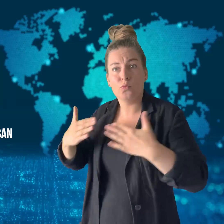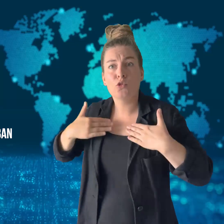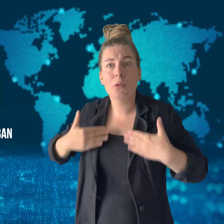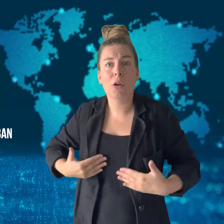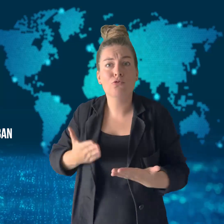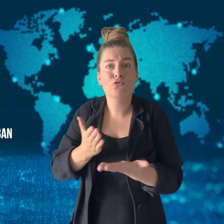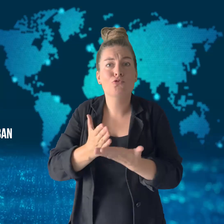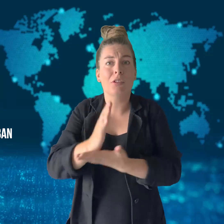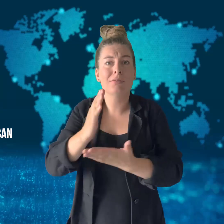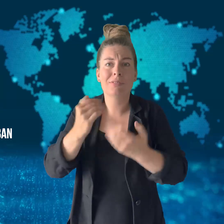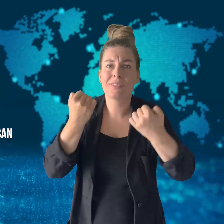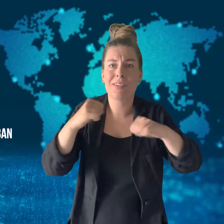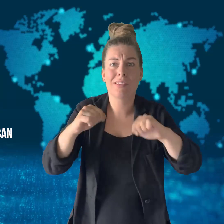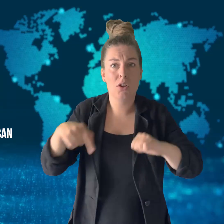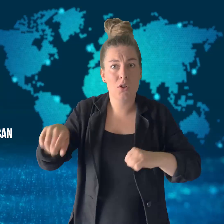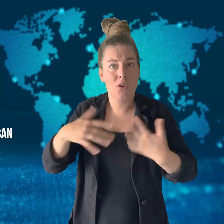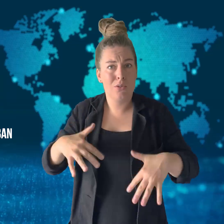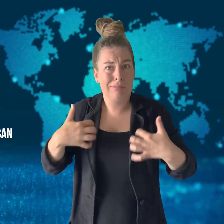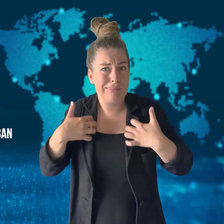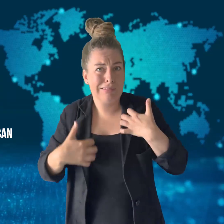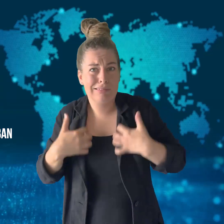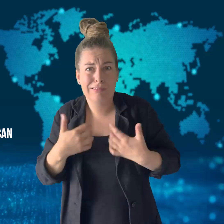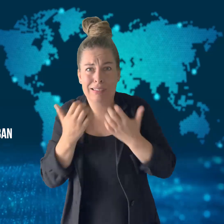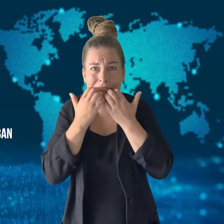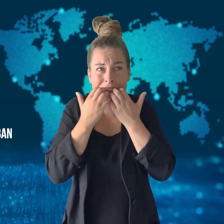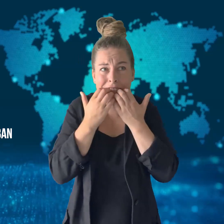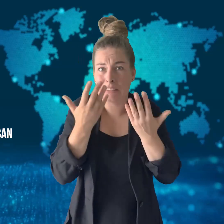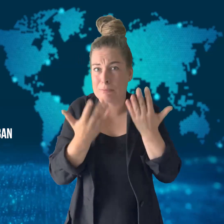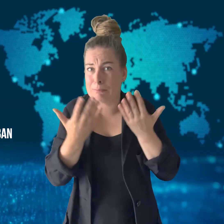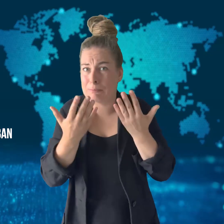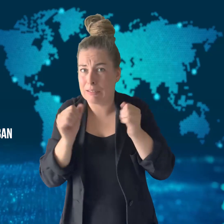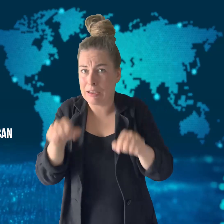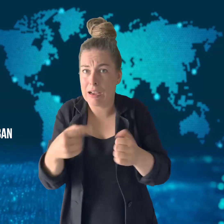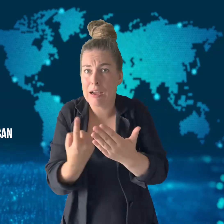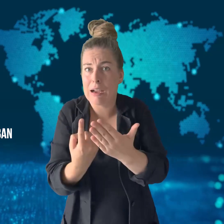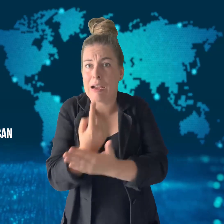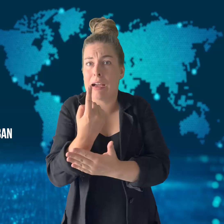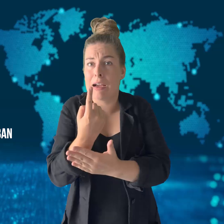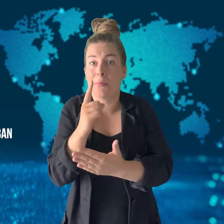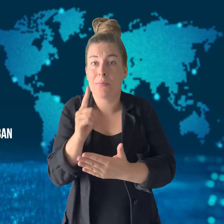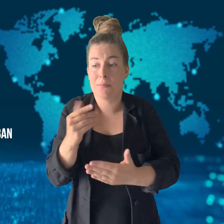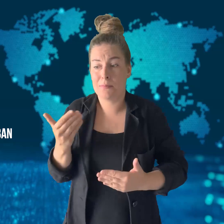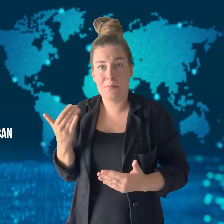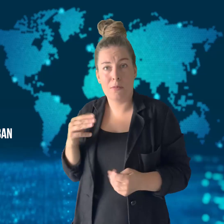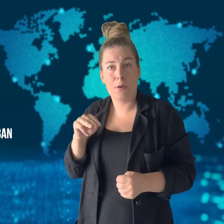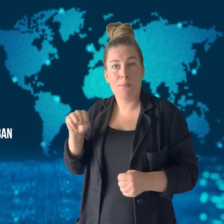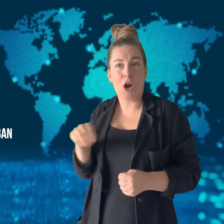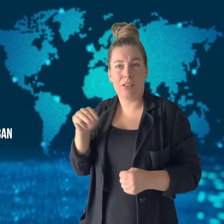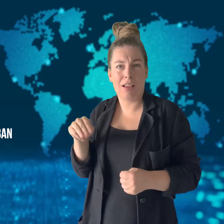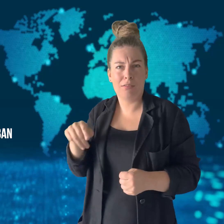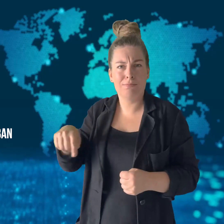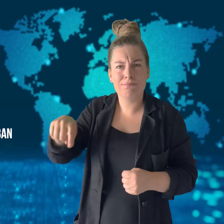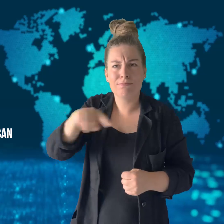Human rights activists were concerned that might happen.